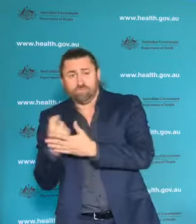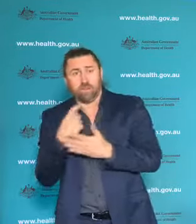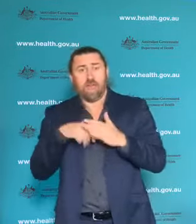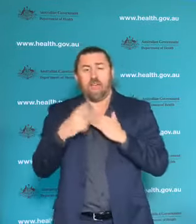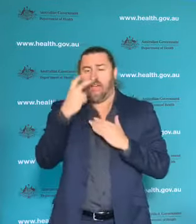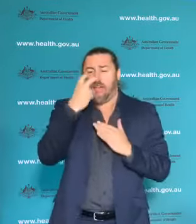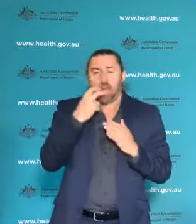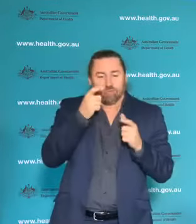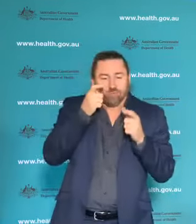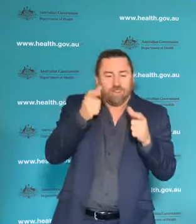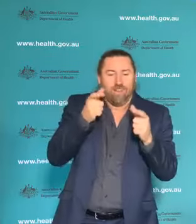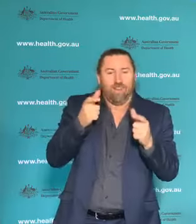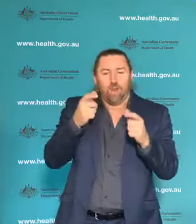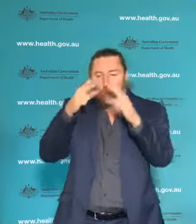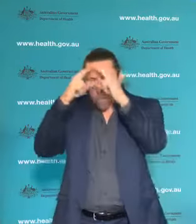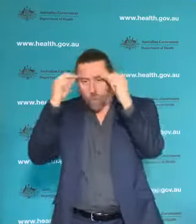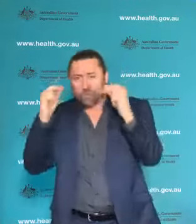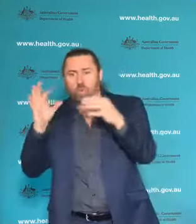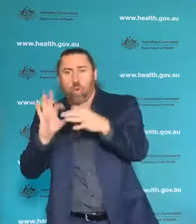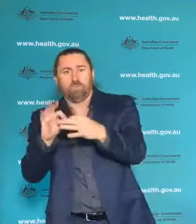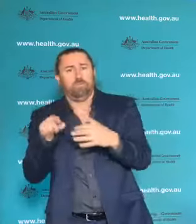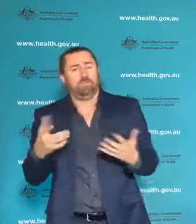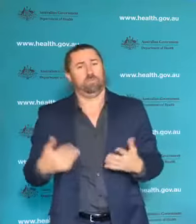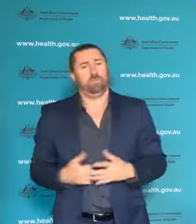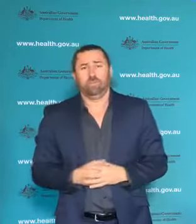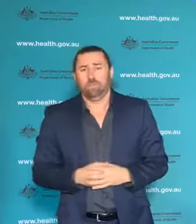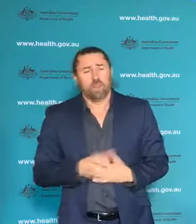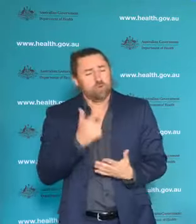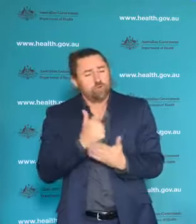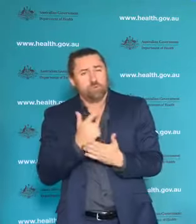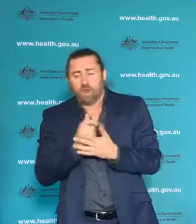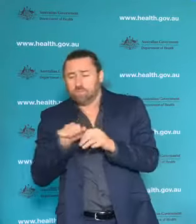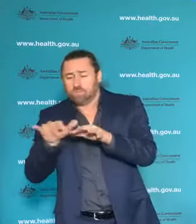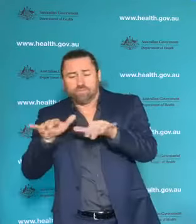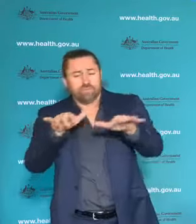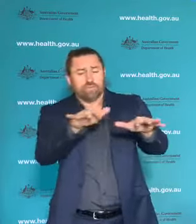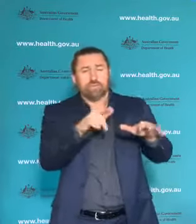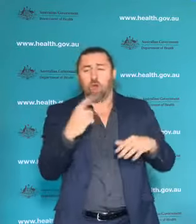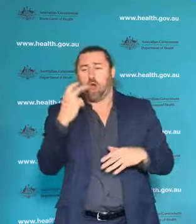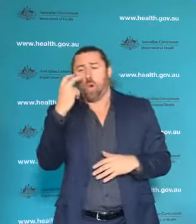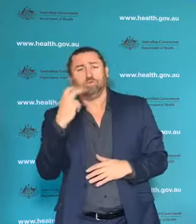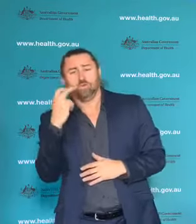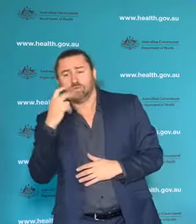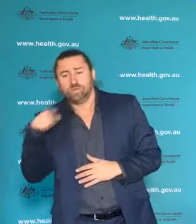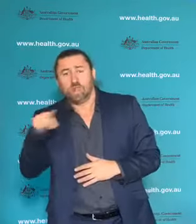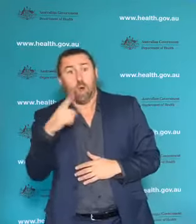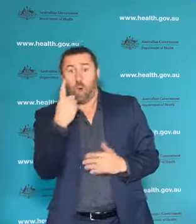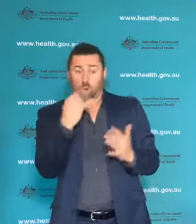Victoria. Every case of COVID-19 in an elderly person or in a person working in health care